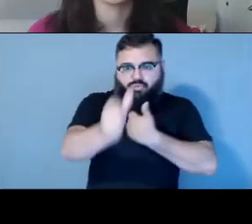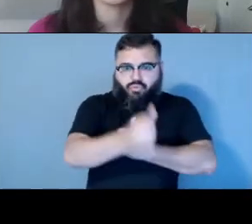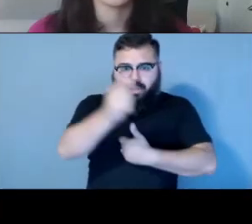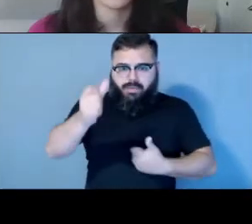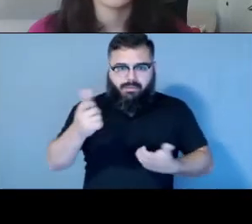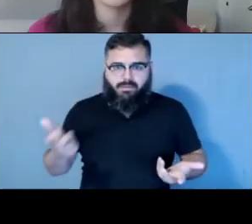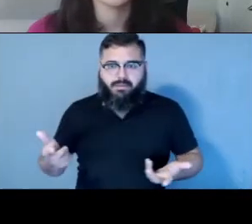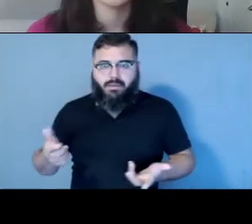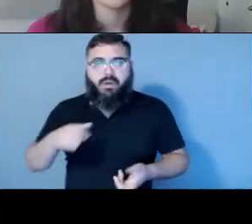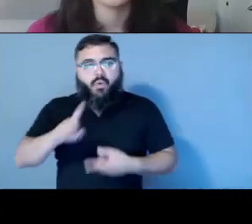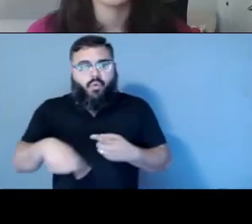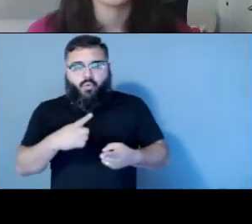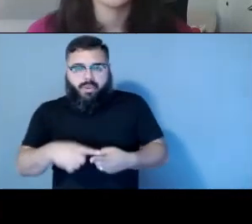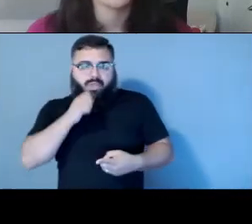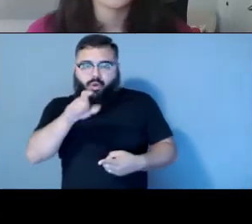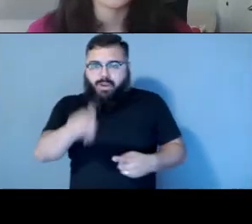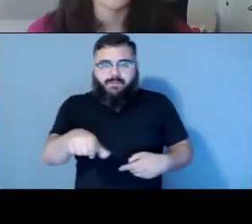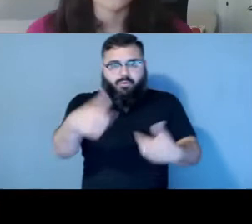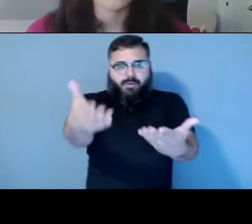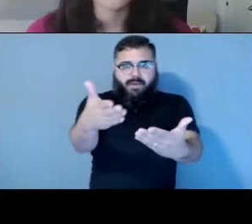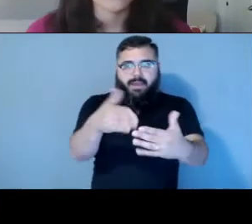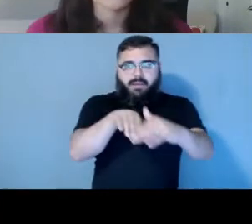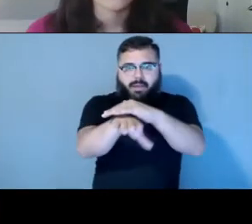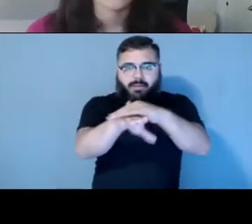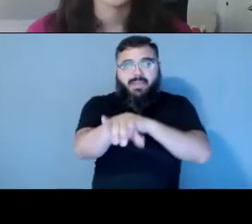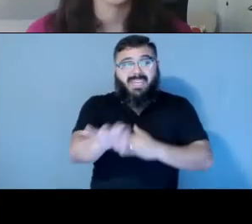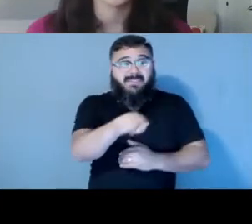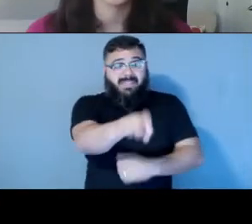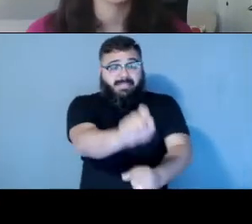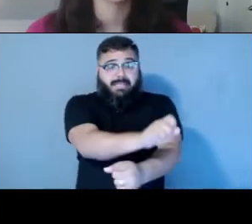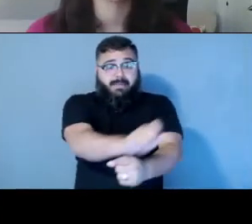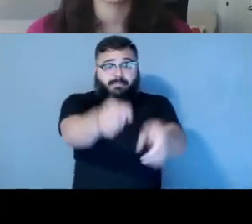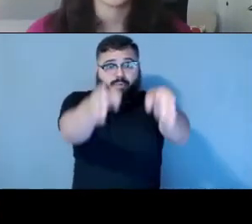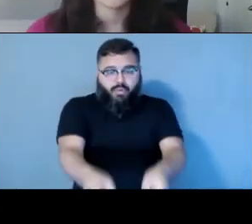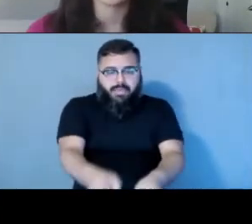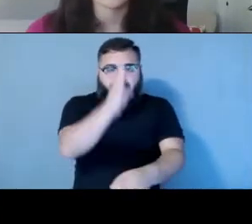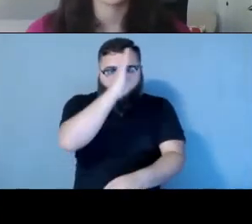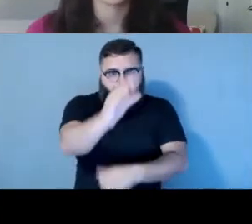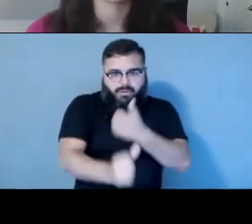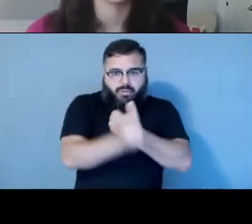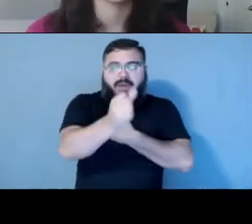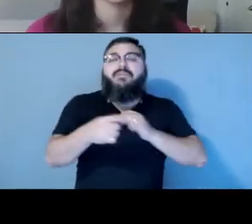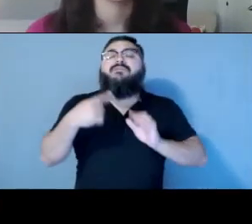to provide an accommodation is if this employee is a direct threat. So a person, for example, with epilepsy